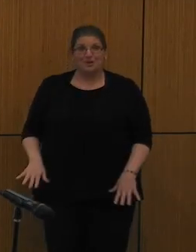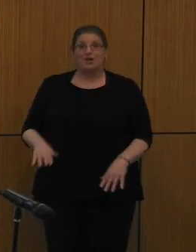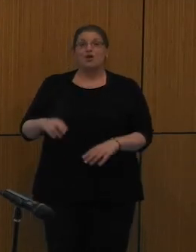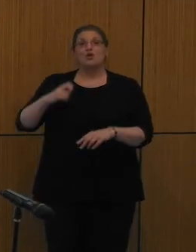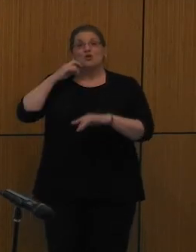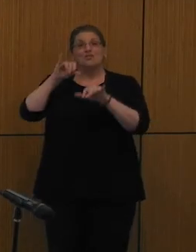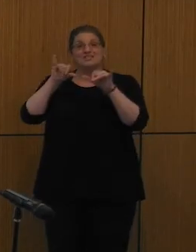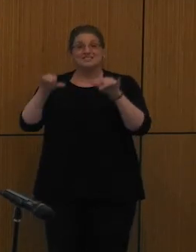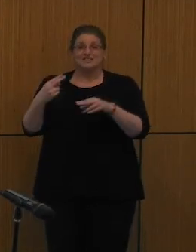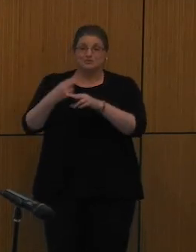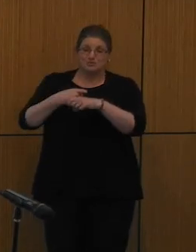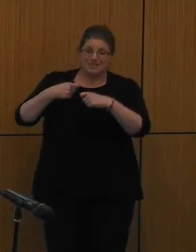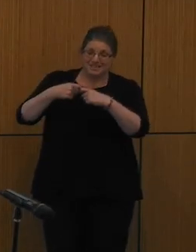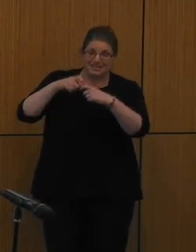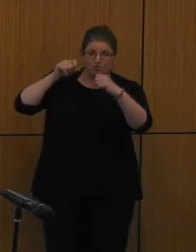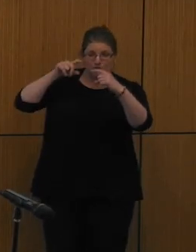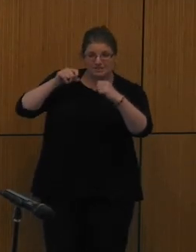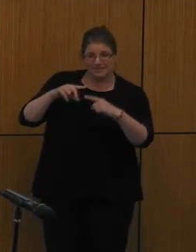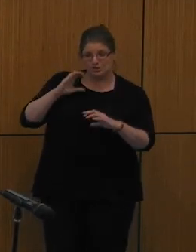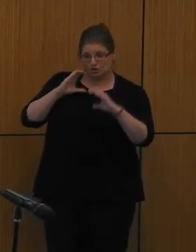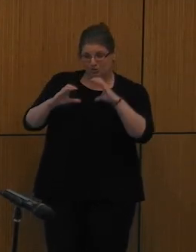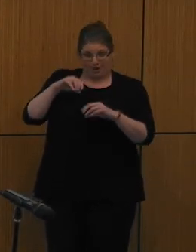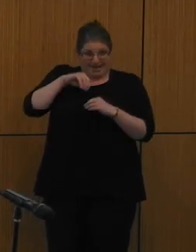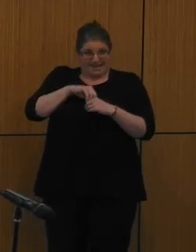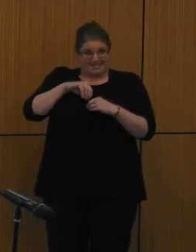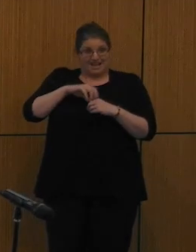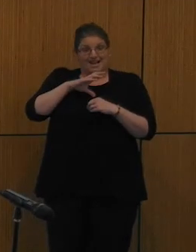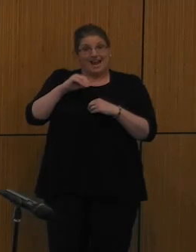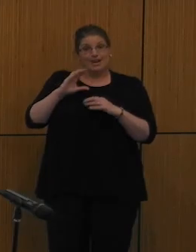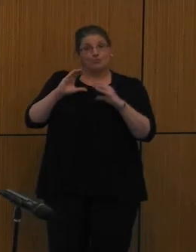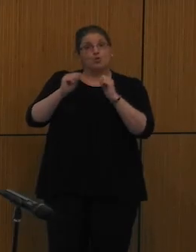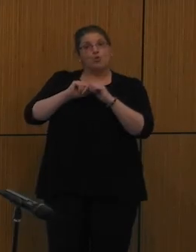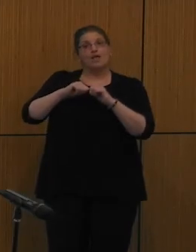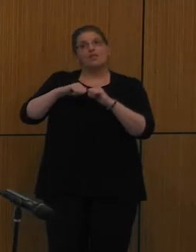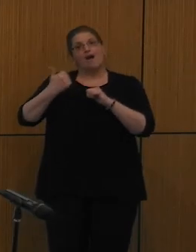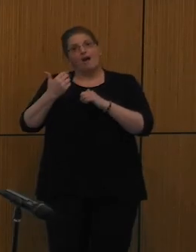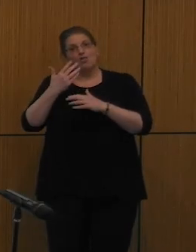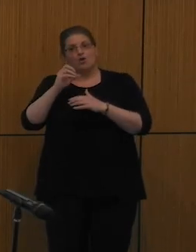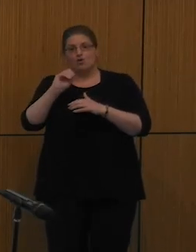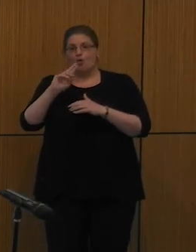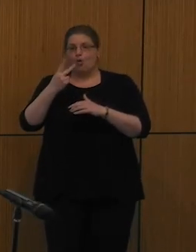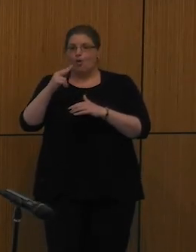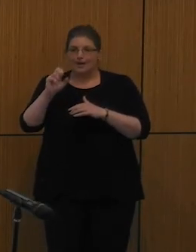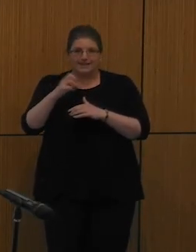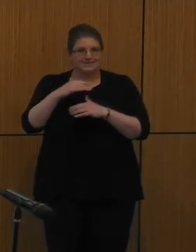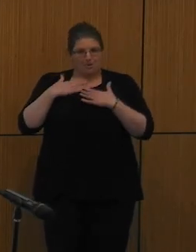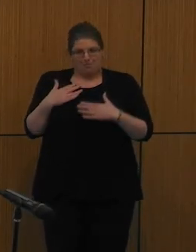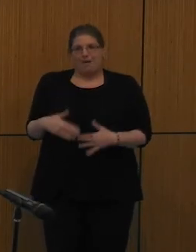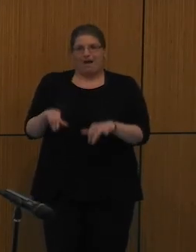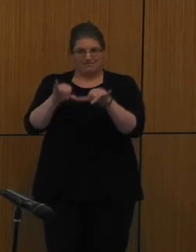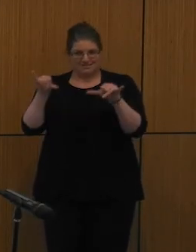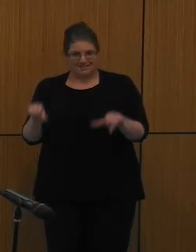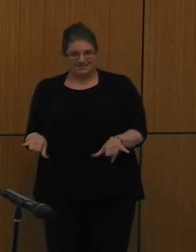to communicate within itself and with the different parts of the body. And it does so through nerves.